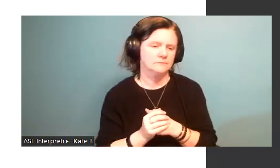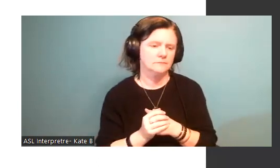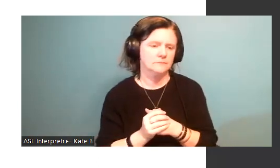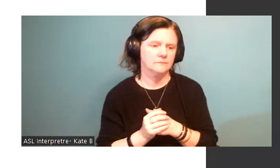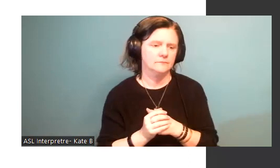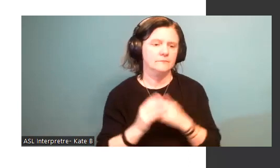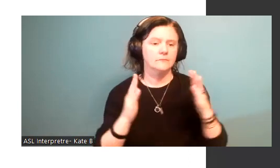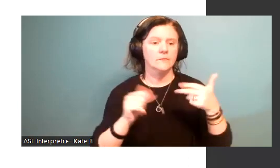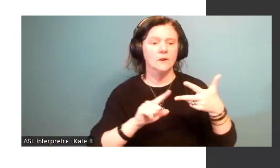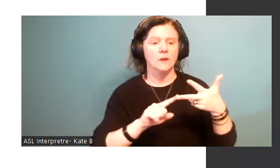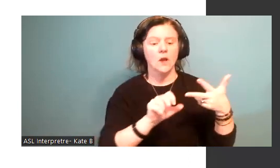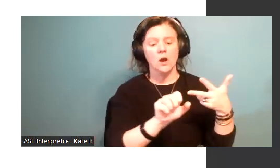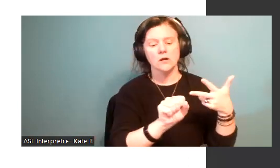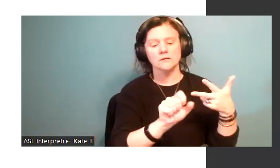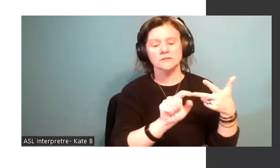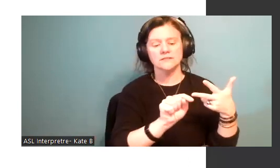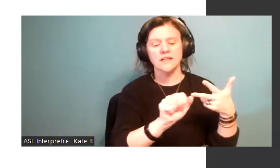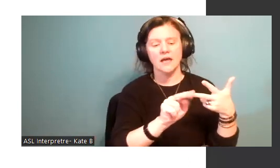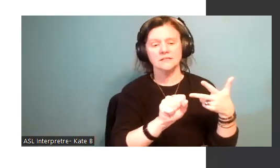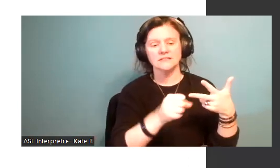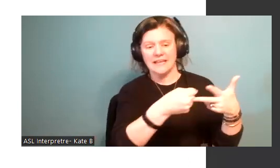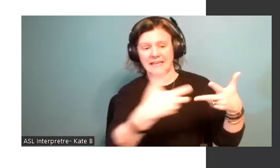it is not matching the format validation, you can